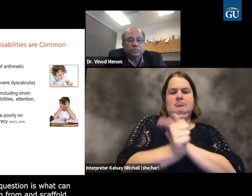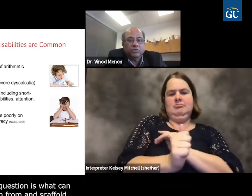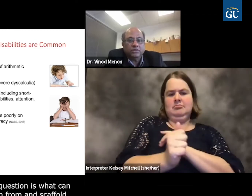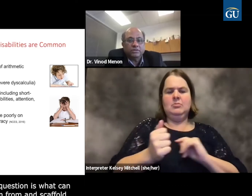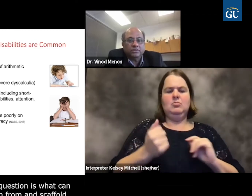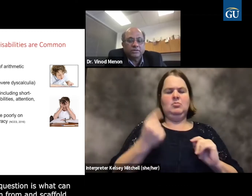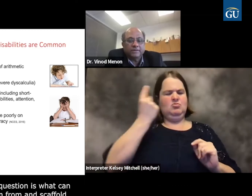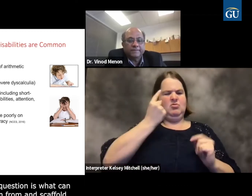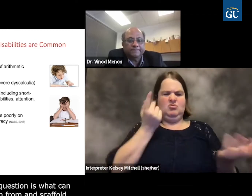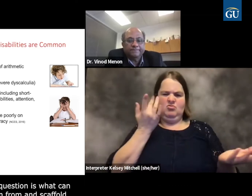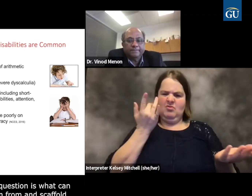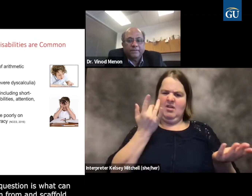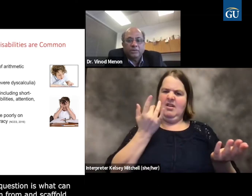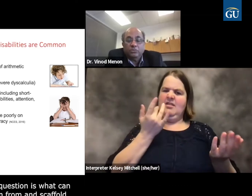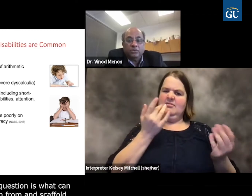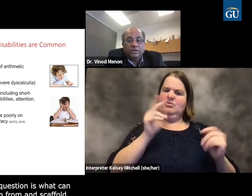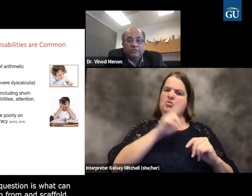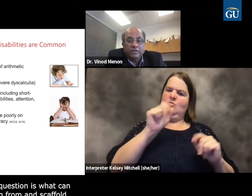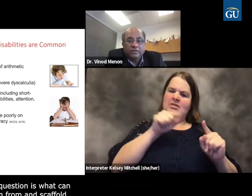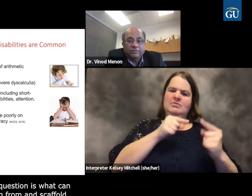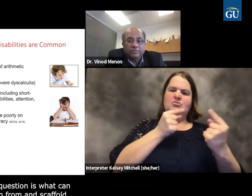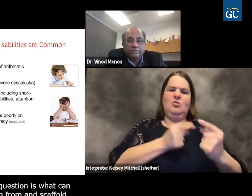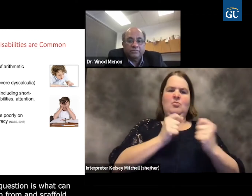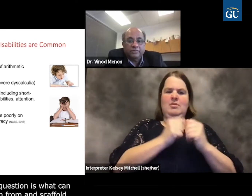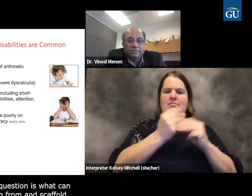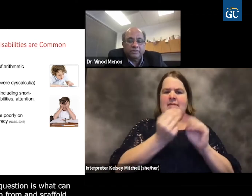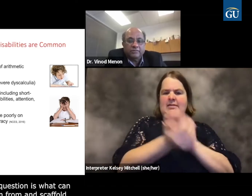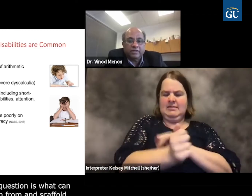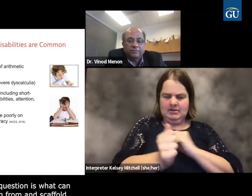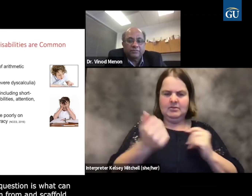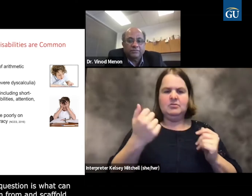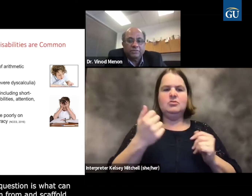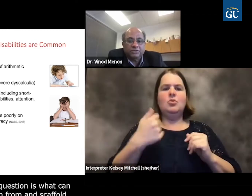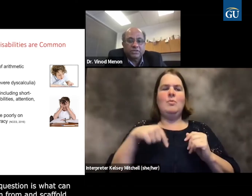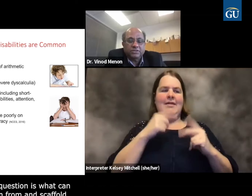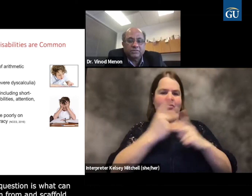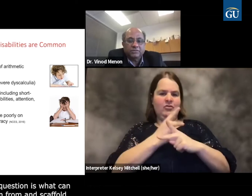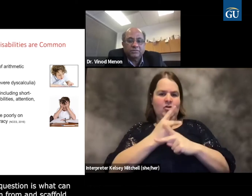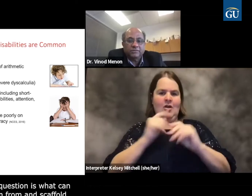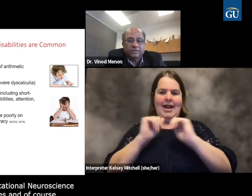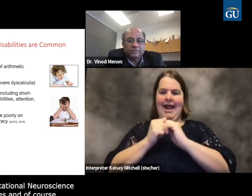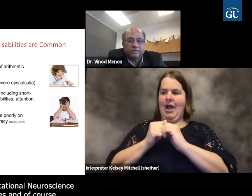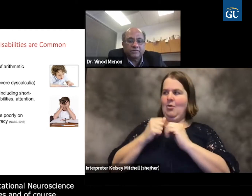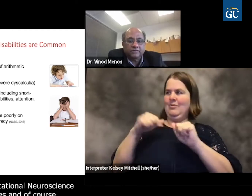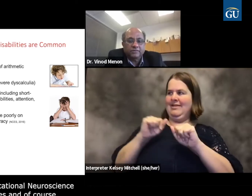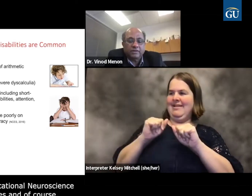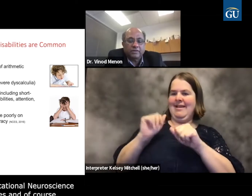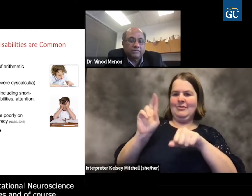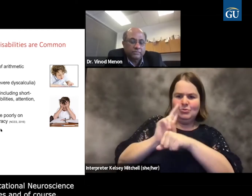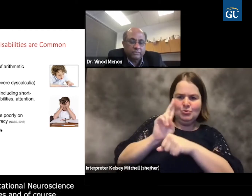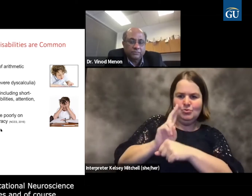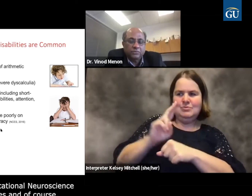and the question is what um what can we learn from uh and scaffold